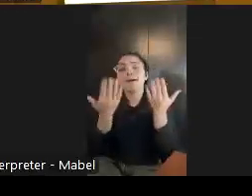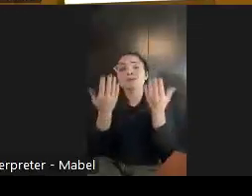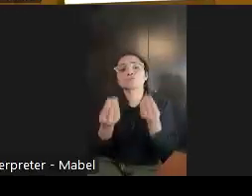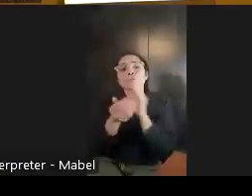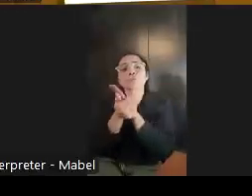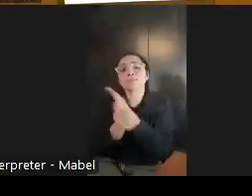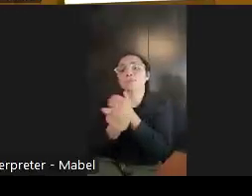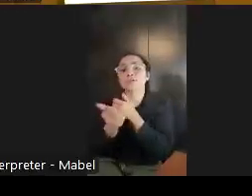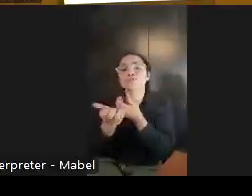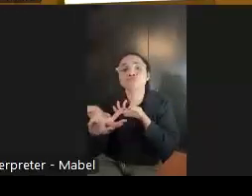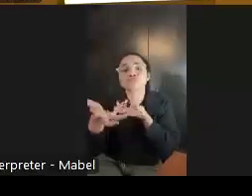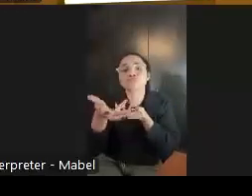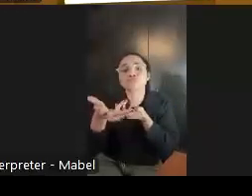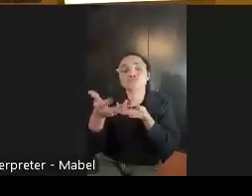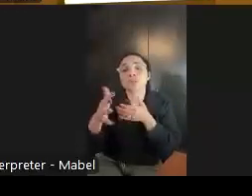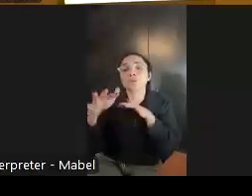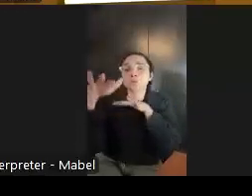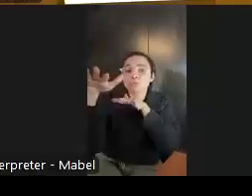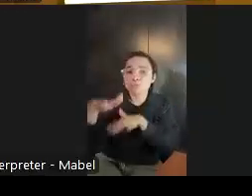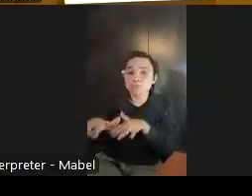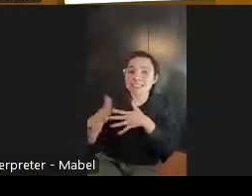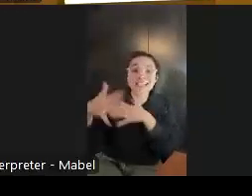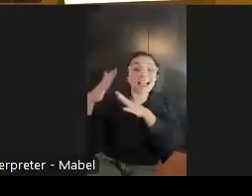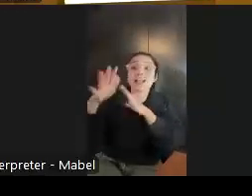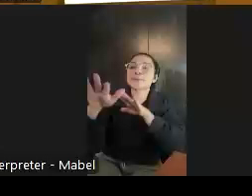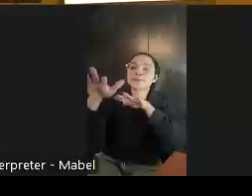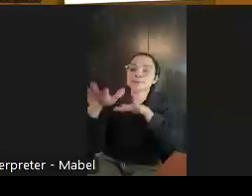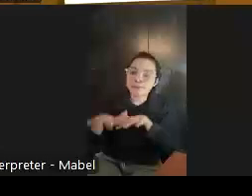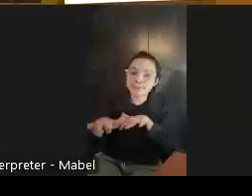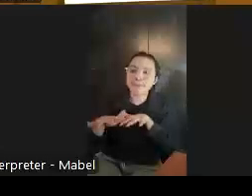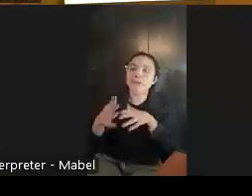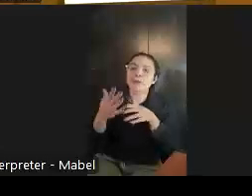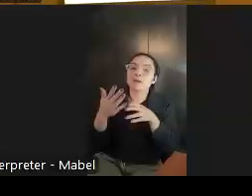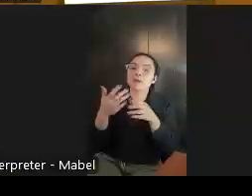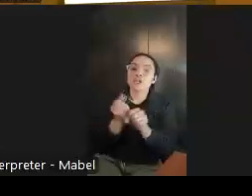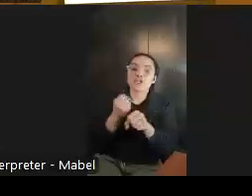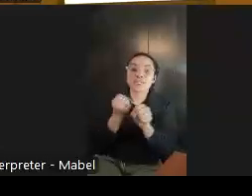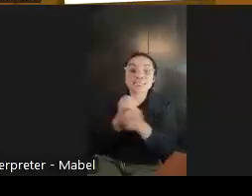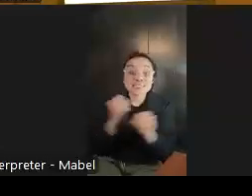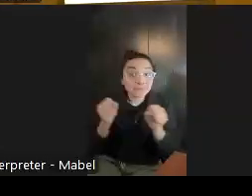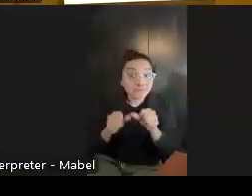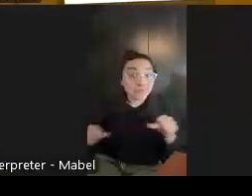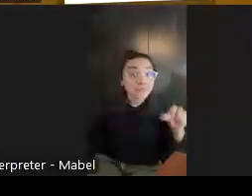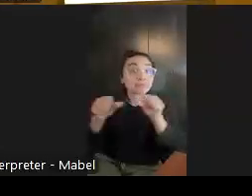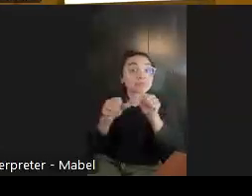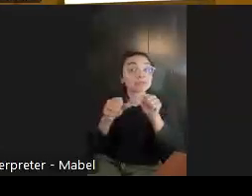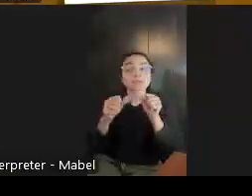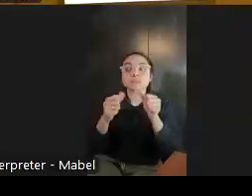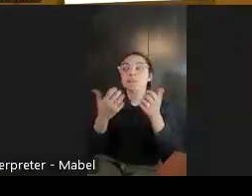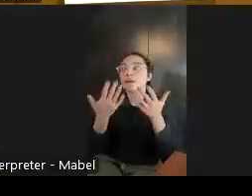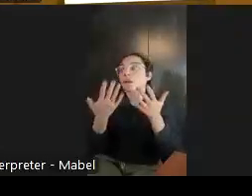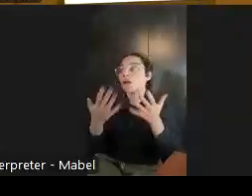level of anxiety to to feel safe and to increase their capacity to think problem solve and reduce